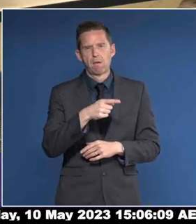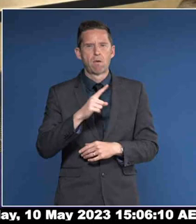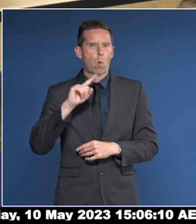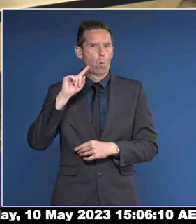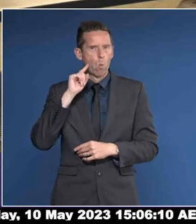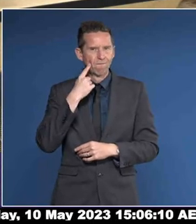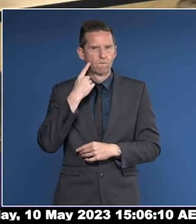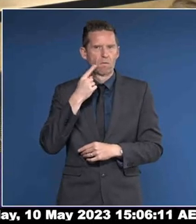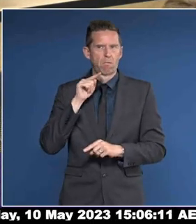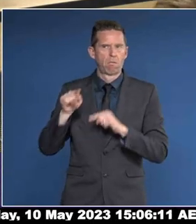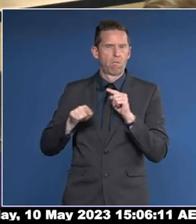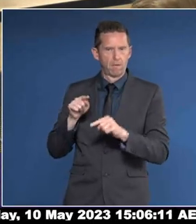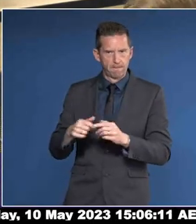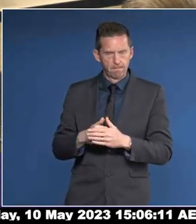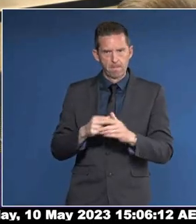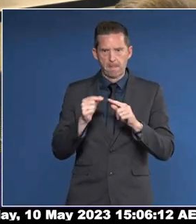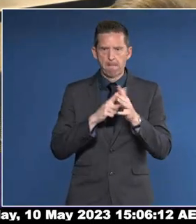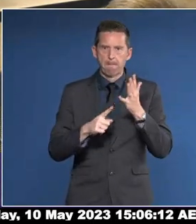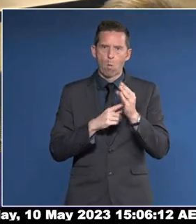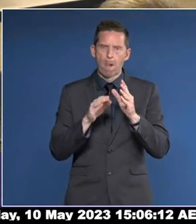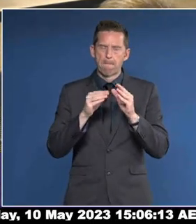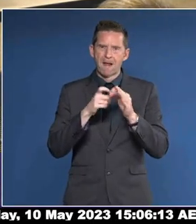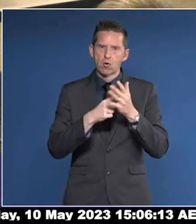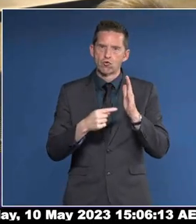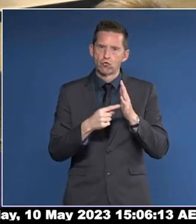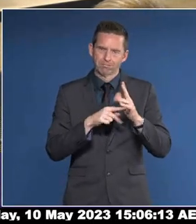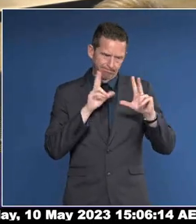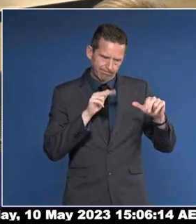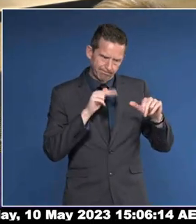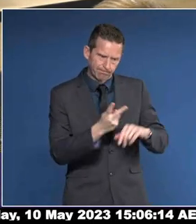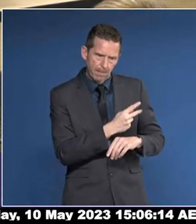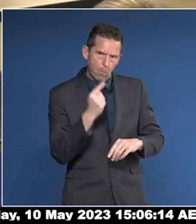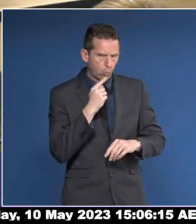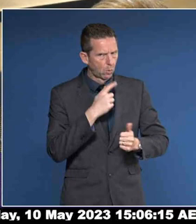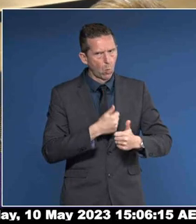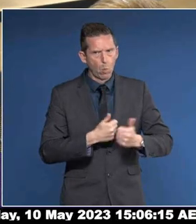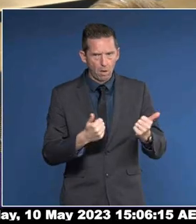Paul Barrett managed the care of Kaleb and Jonathon quite well, and Child Safety Officer